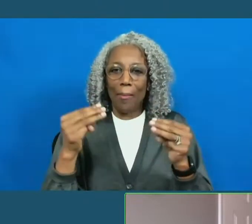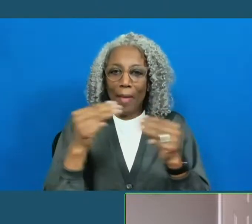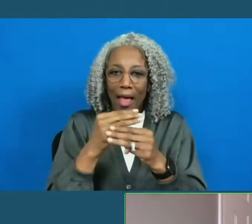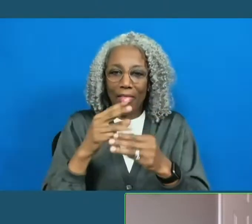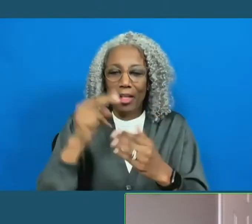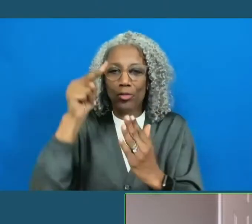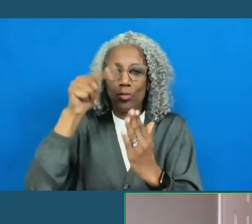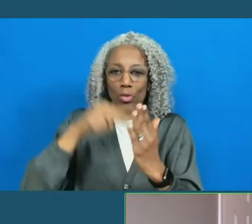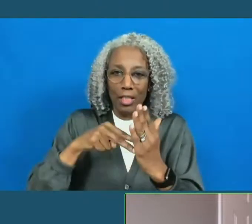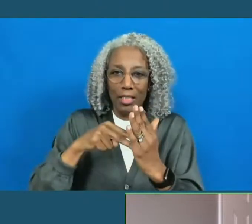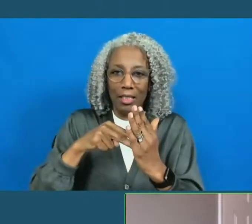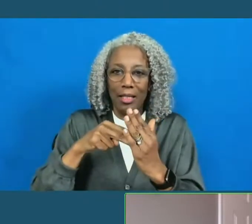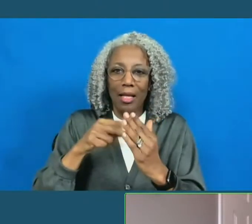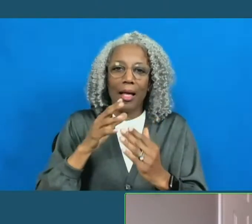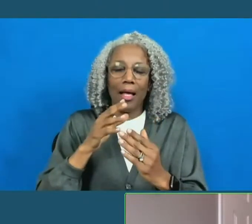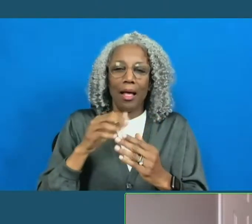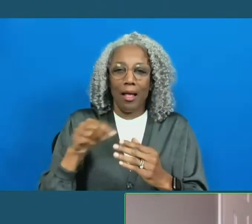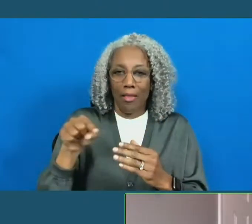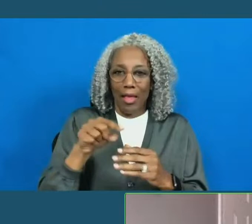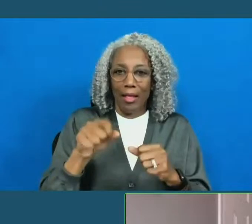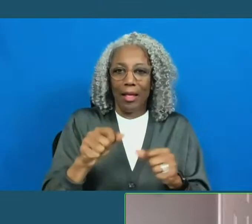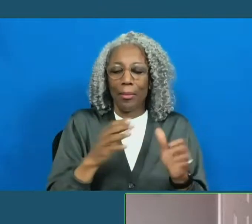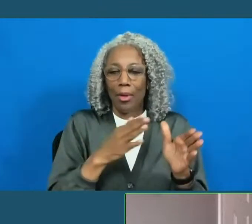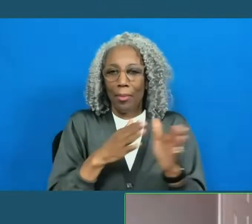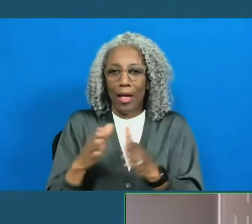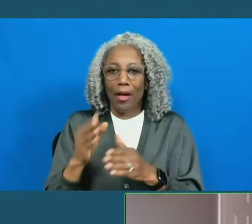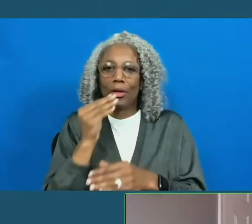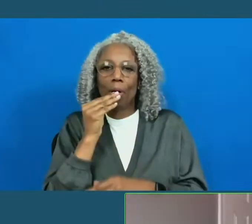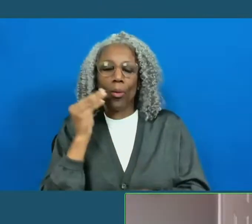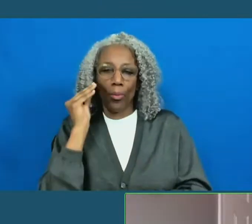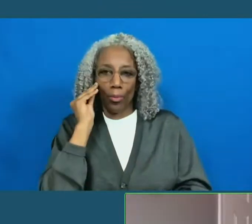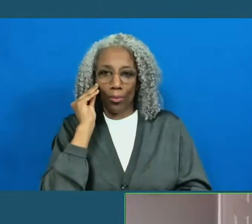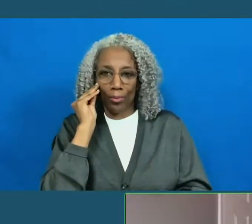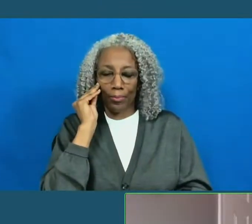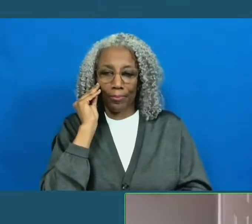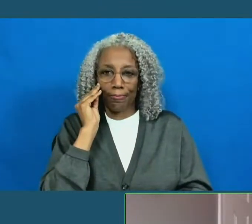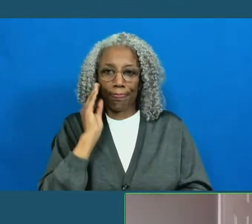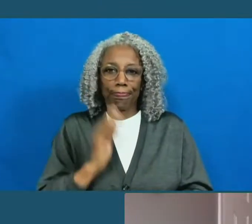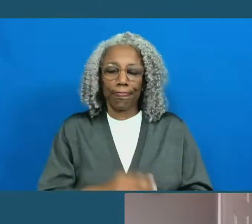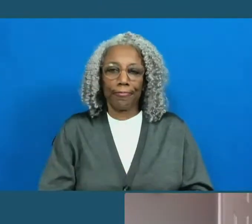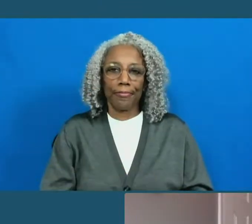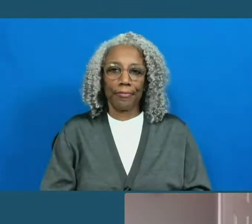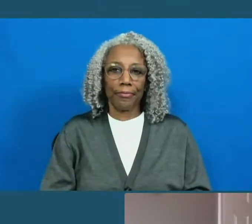them access to books on mathematics and reading for them